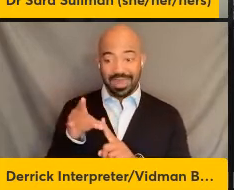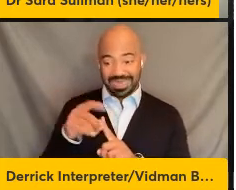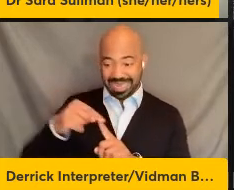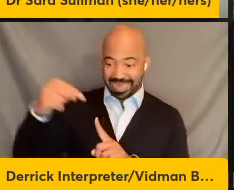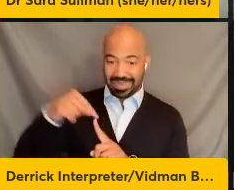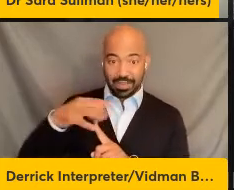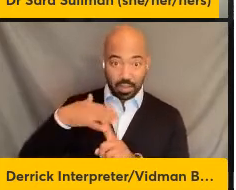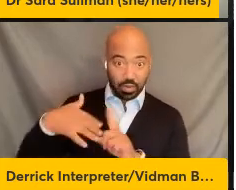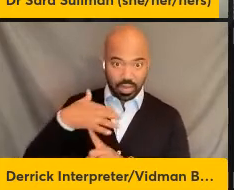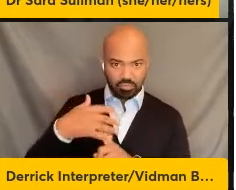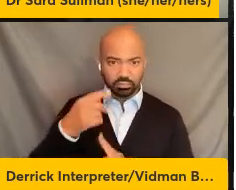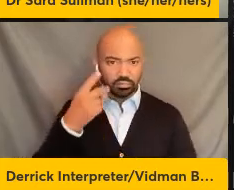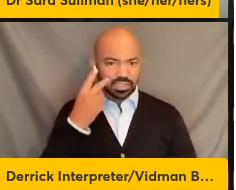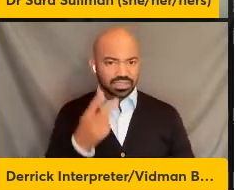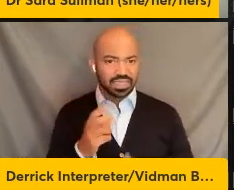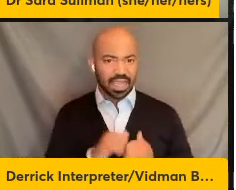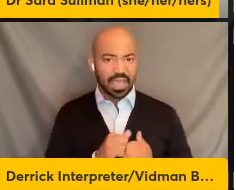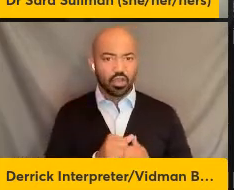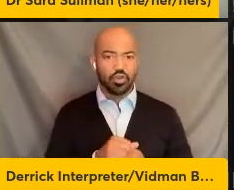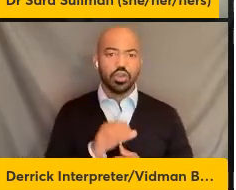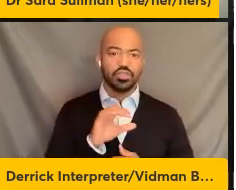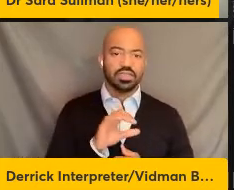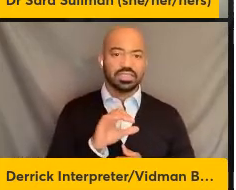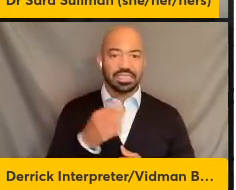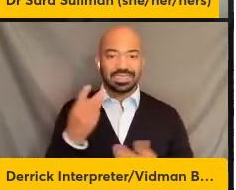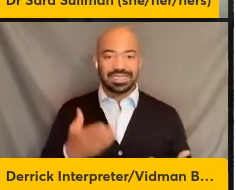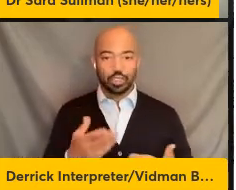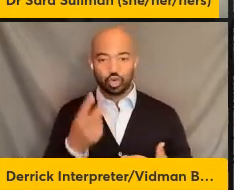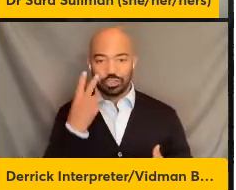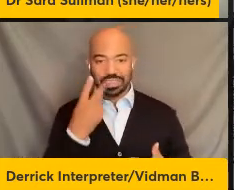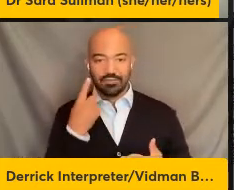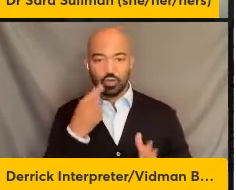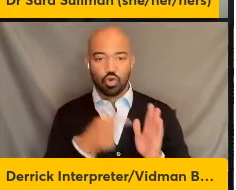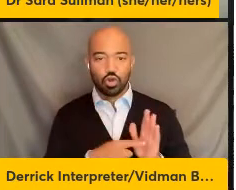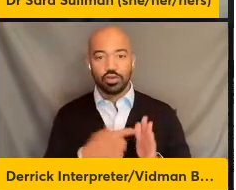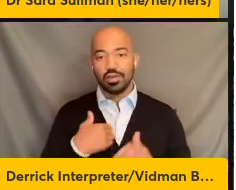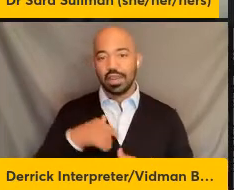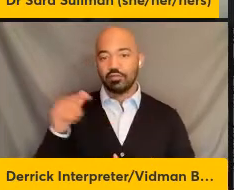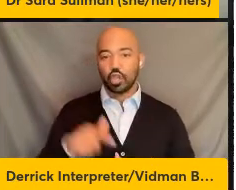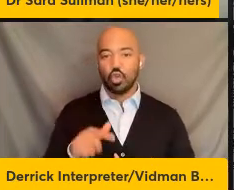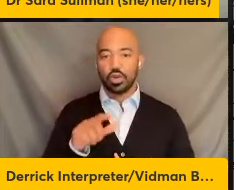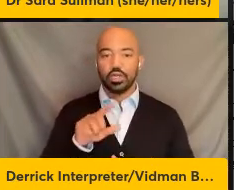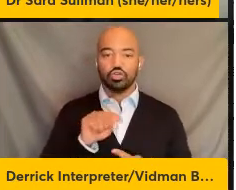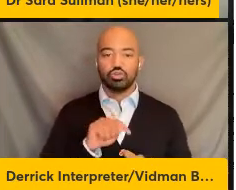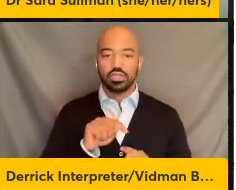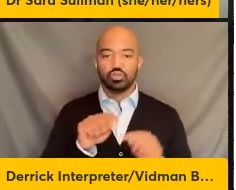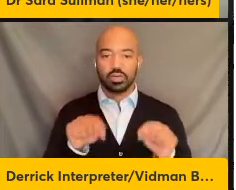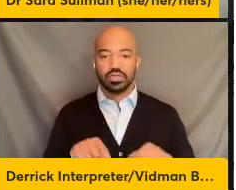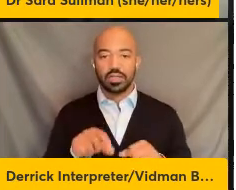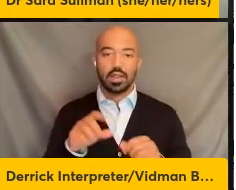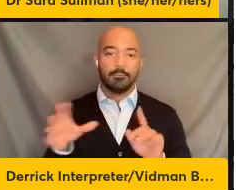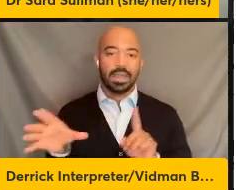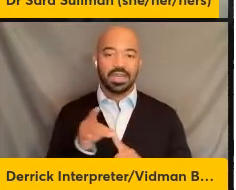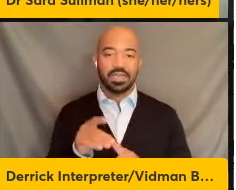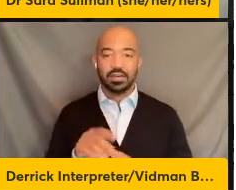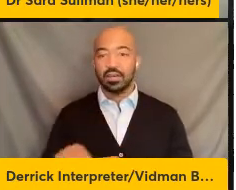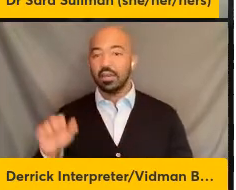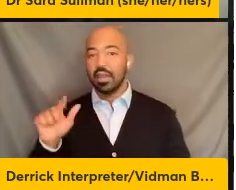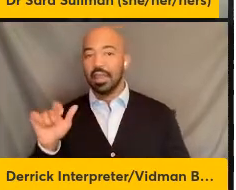where the CEO legal in this example, has lower transcription factor binding sites, whereas the alien has higher binding,